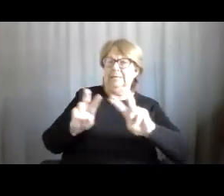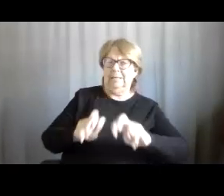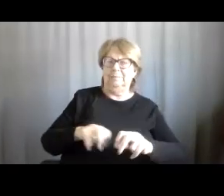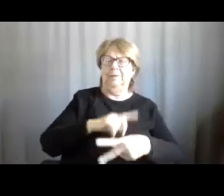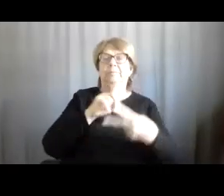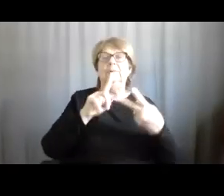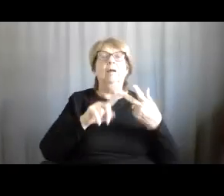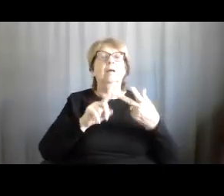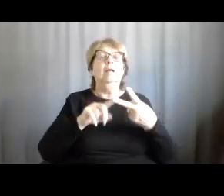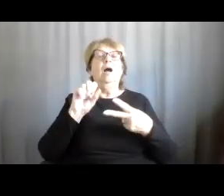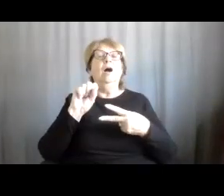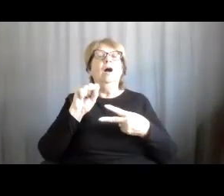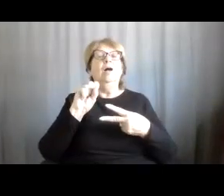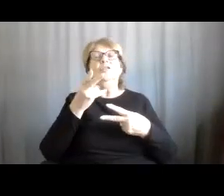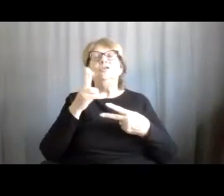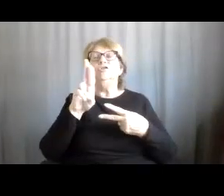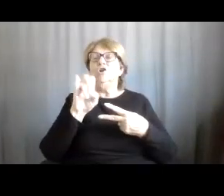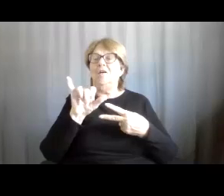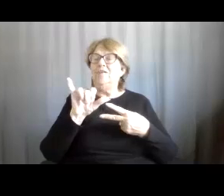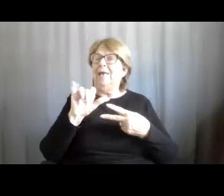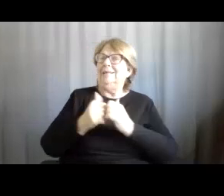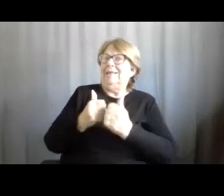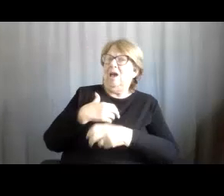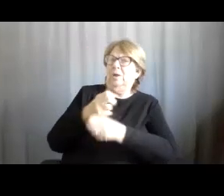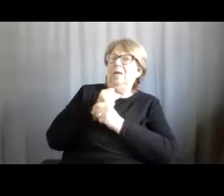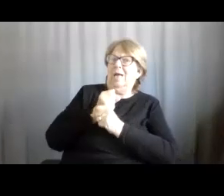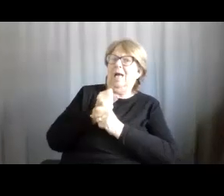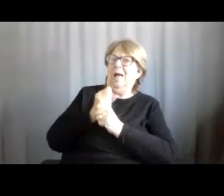main avenue that we are receiving feedback. [Roby Poche (DES)] It has questions like